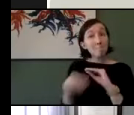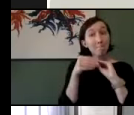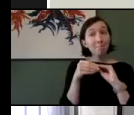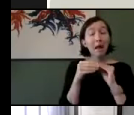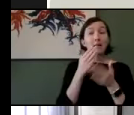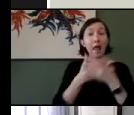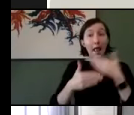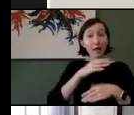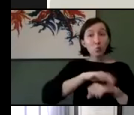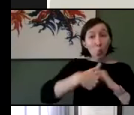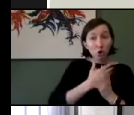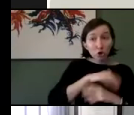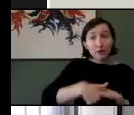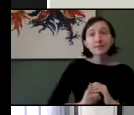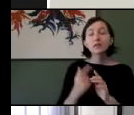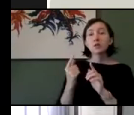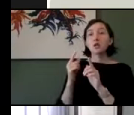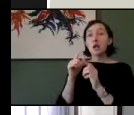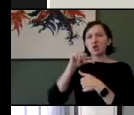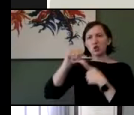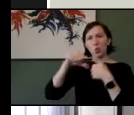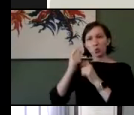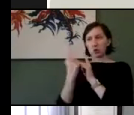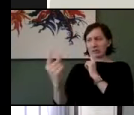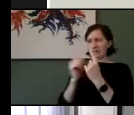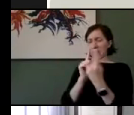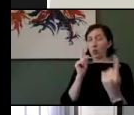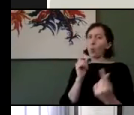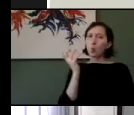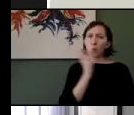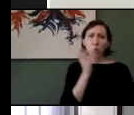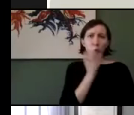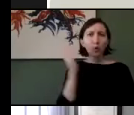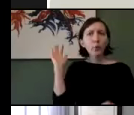So that's part of why we want to take this moment, this time to explore all of this